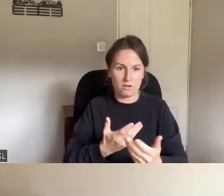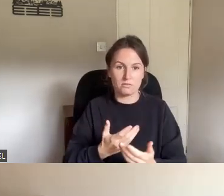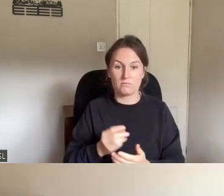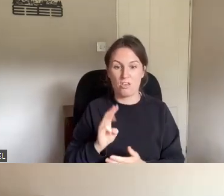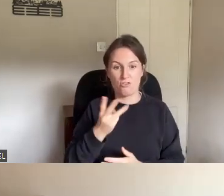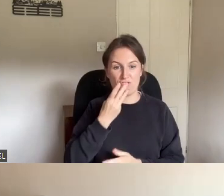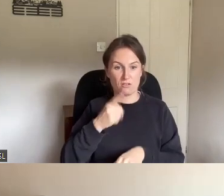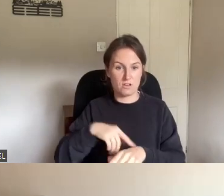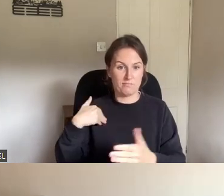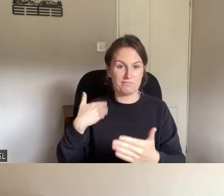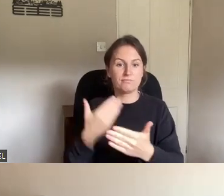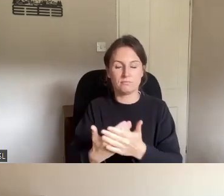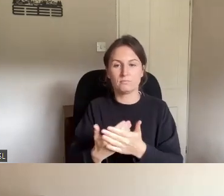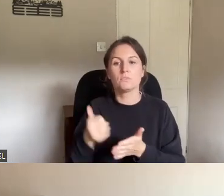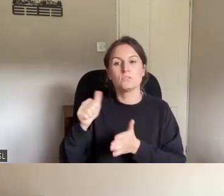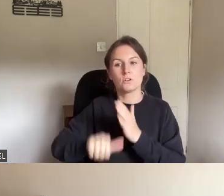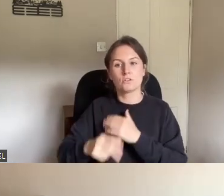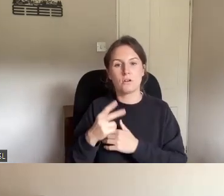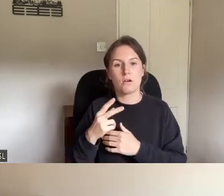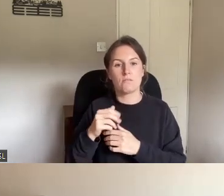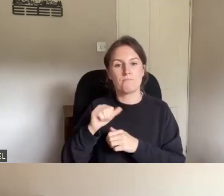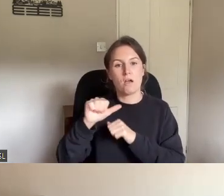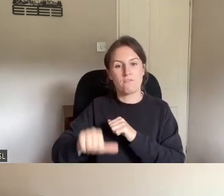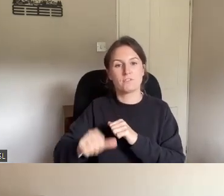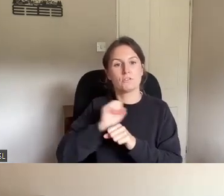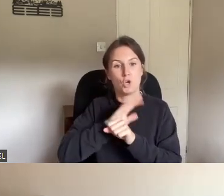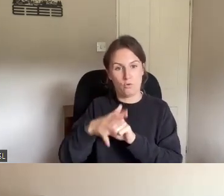2022, we did it just after the pandemic, and then 2023 again.